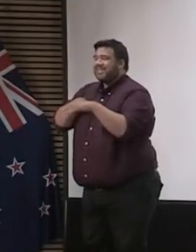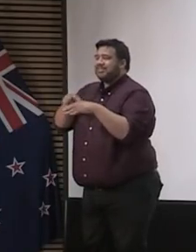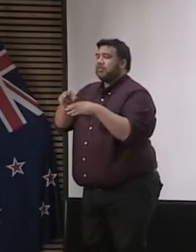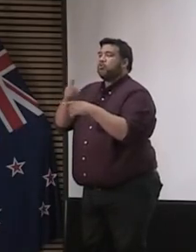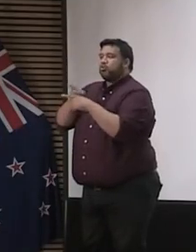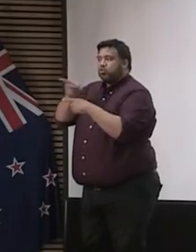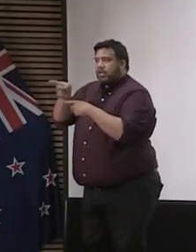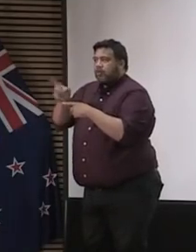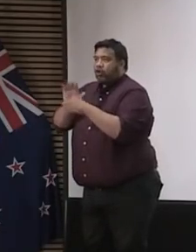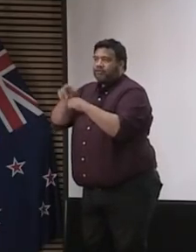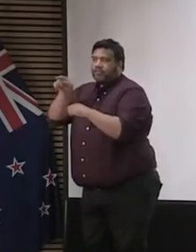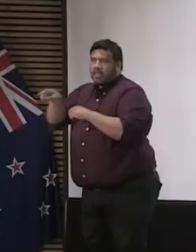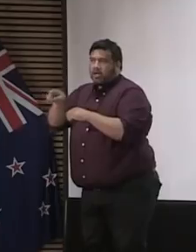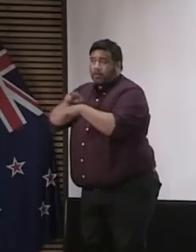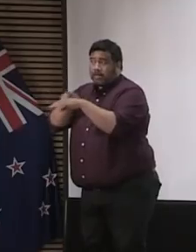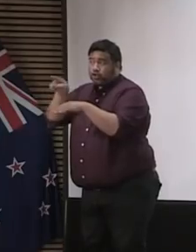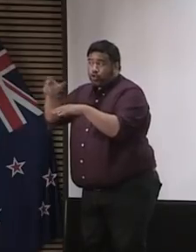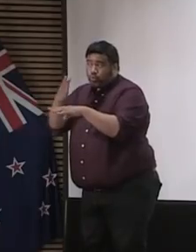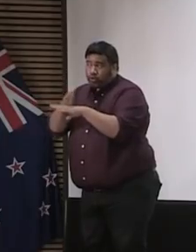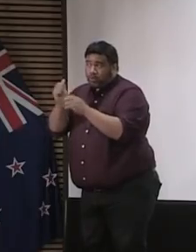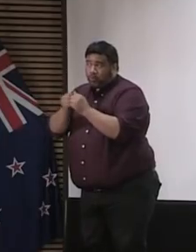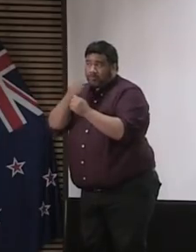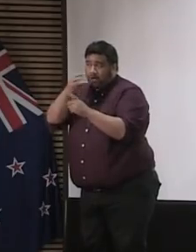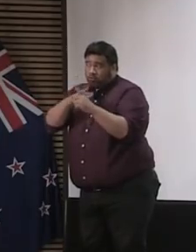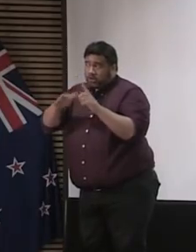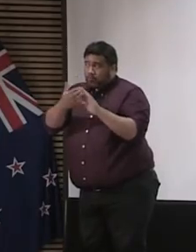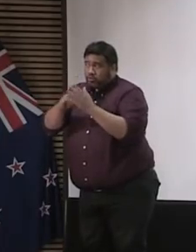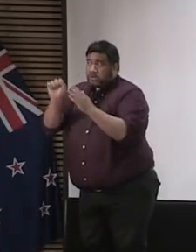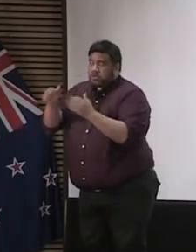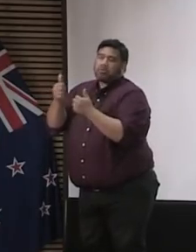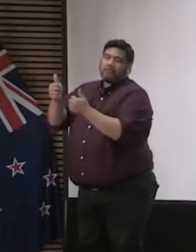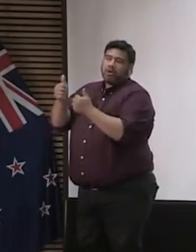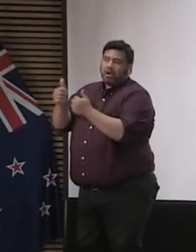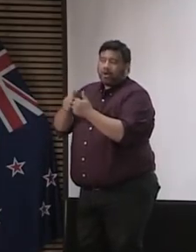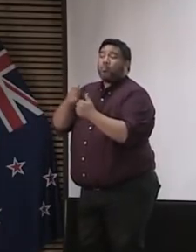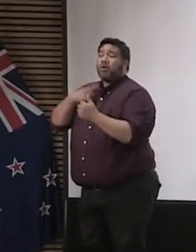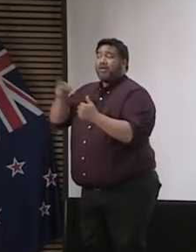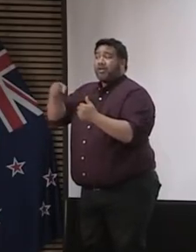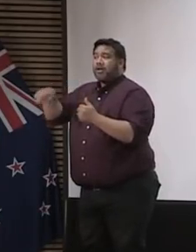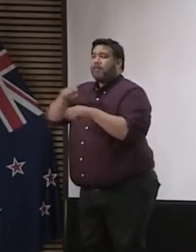on theto ground make sure that wherecommunities have establishedtheir own response that theyhave